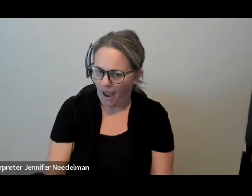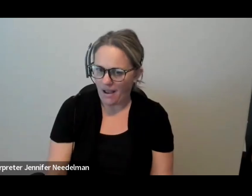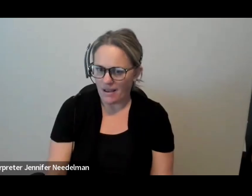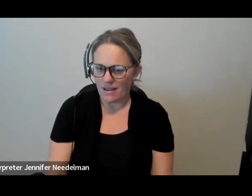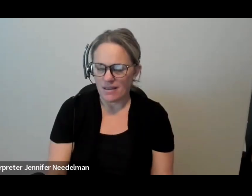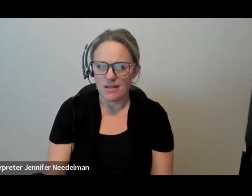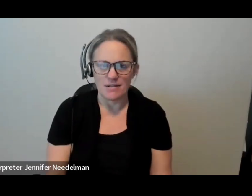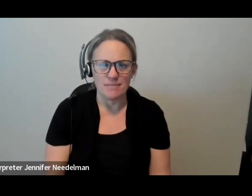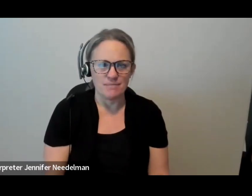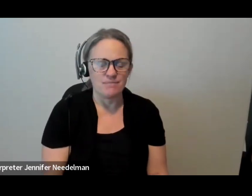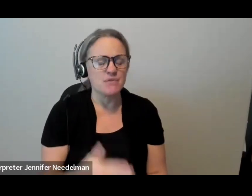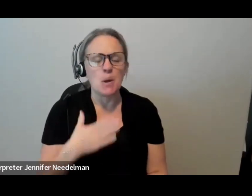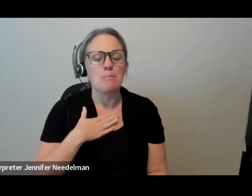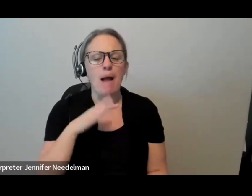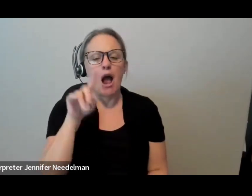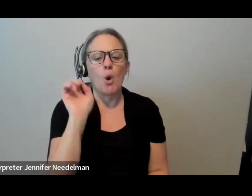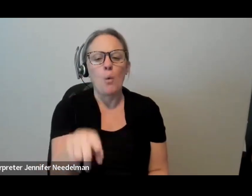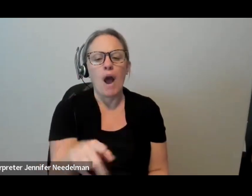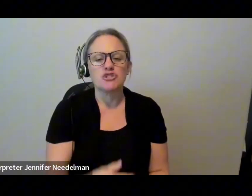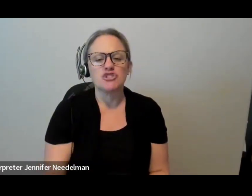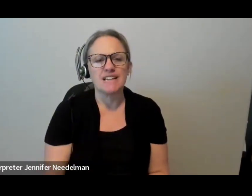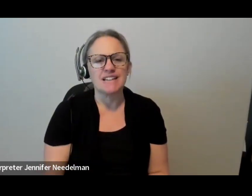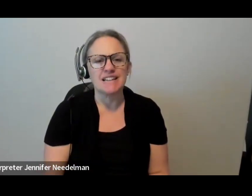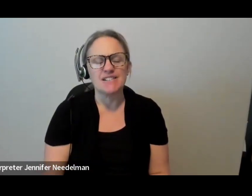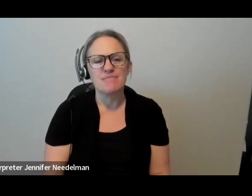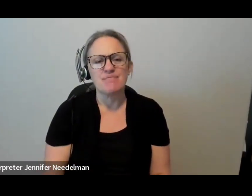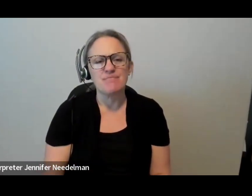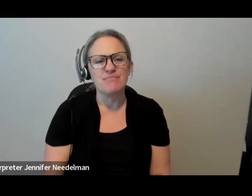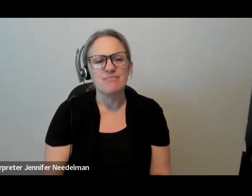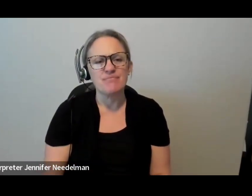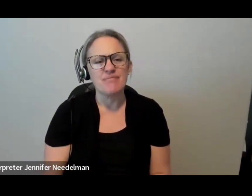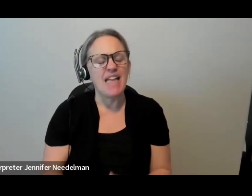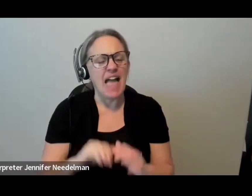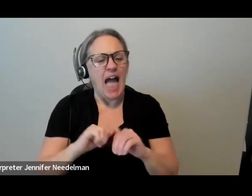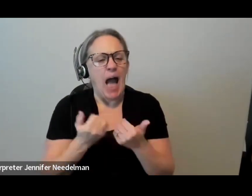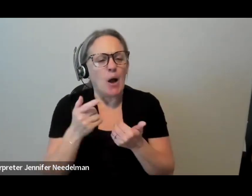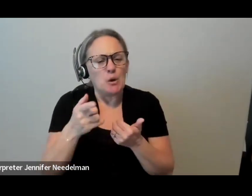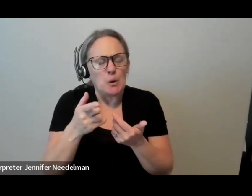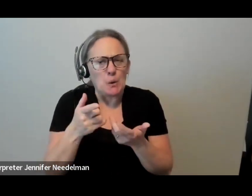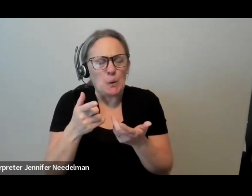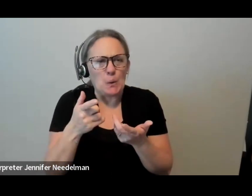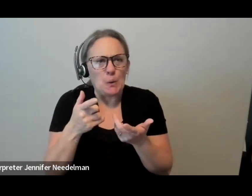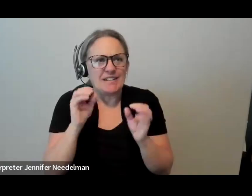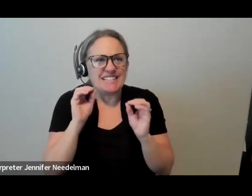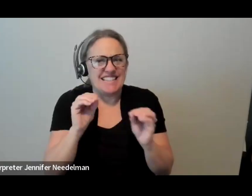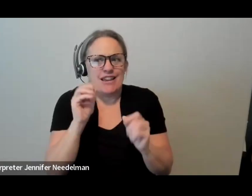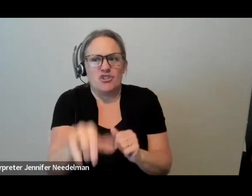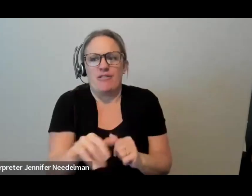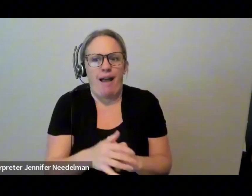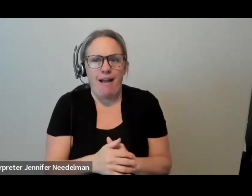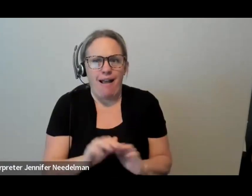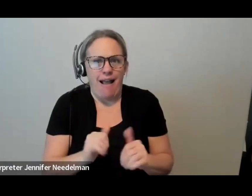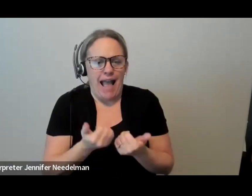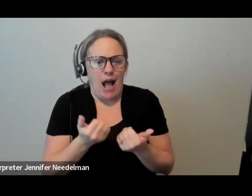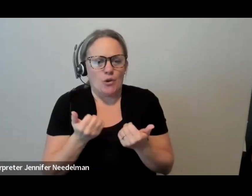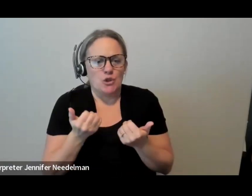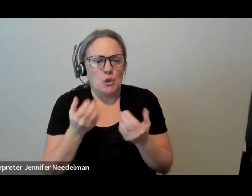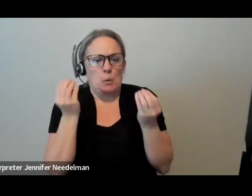I guess my question is, how do you instill that? How do you drop it into these organizations?